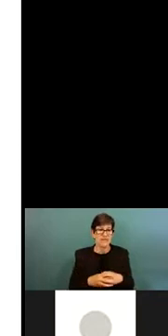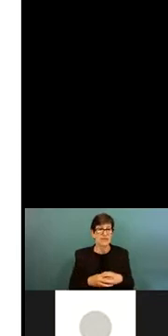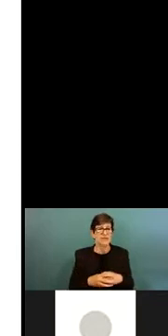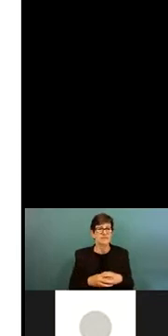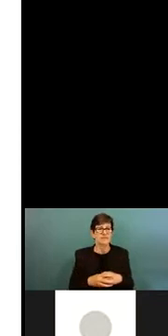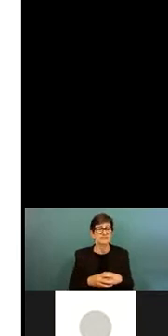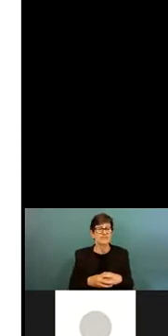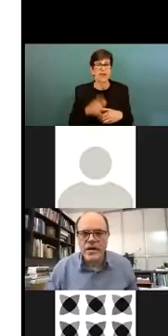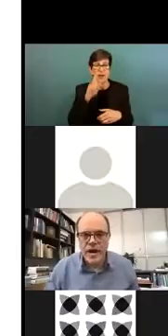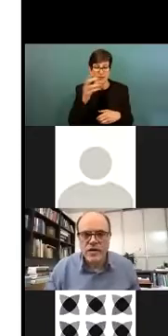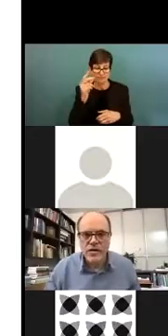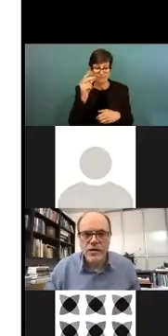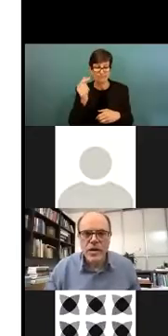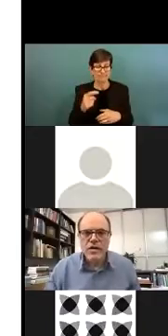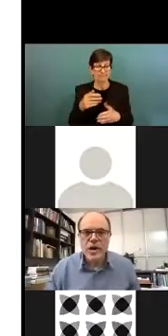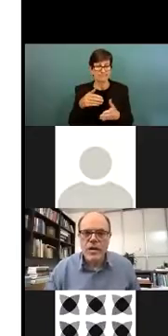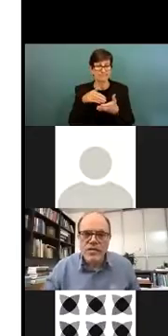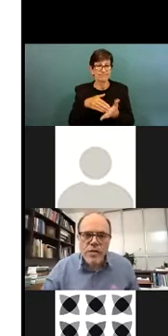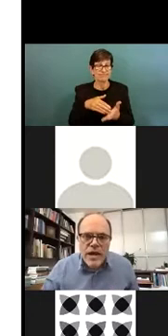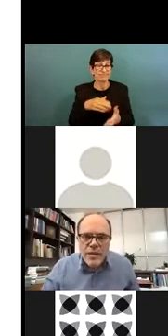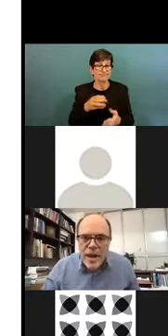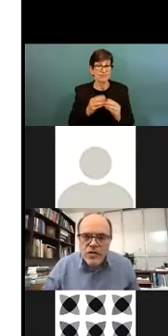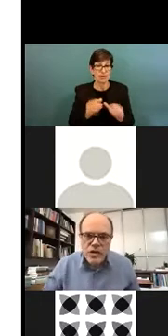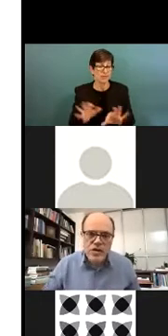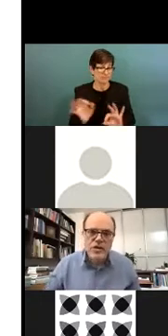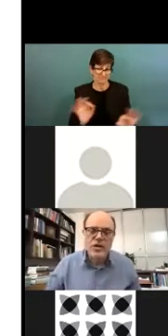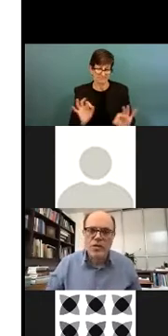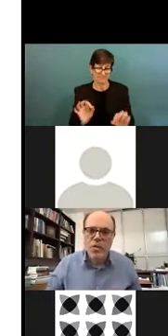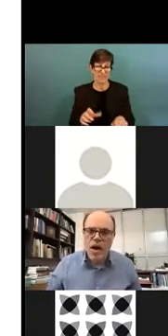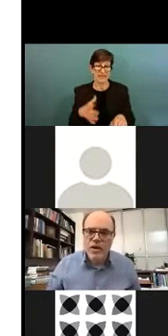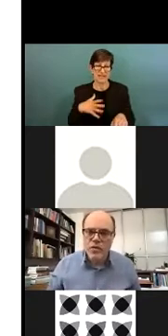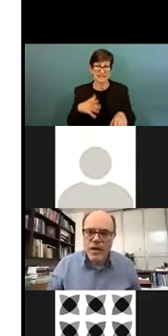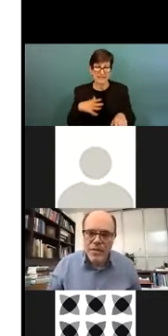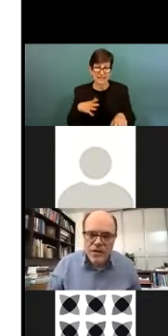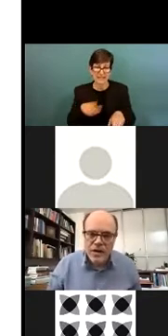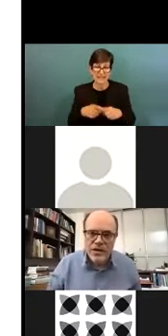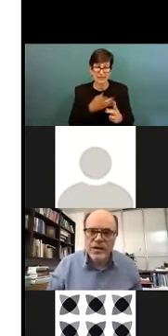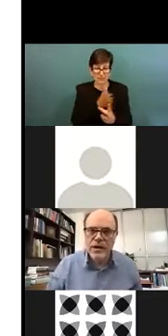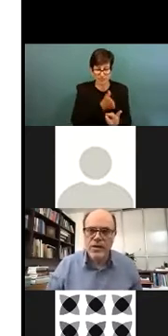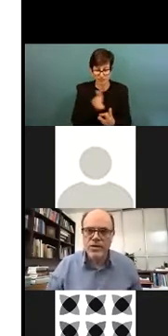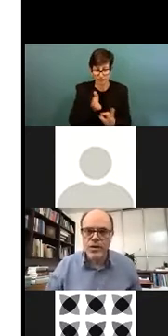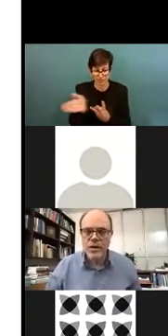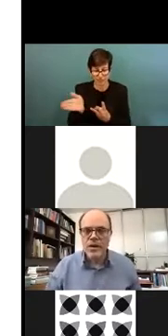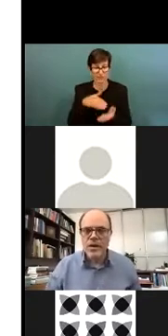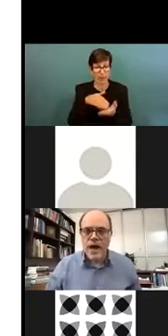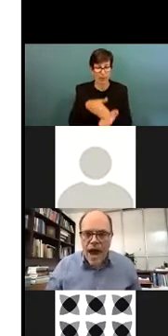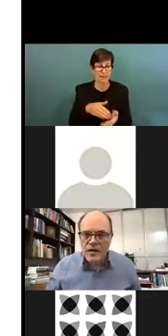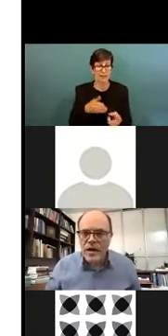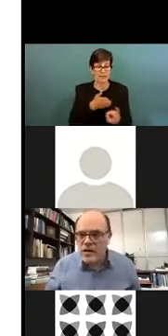different directions. So the three dimensions by which we measure digital inclusion, access,